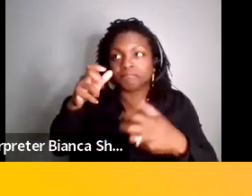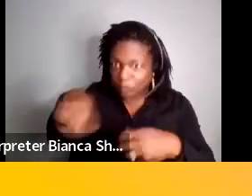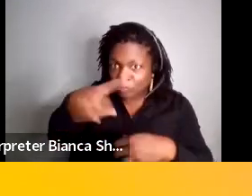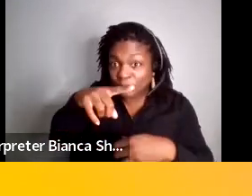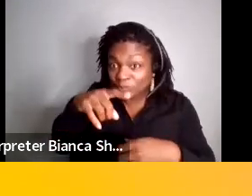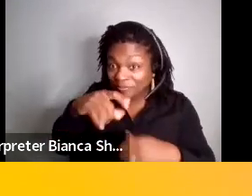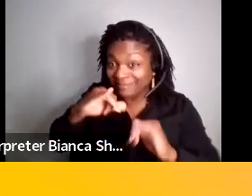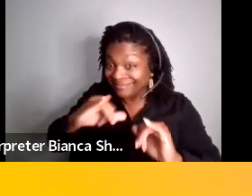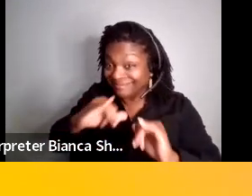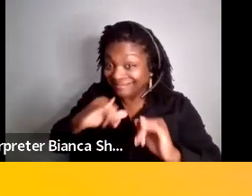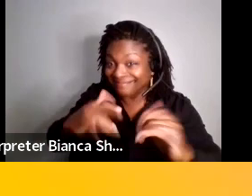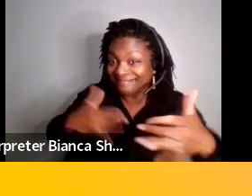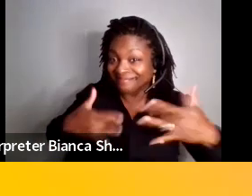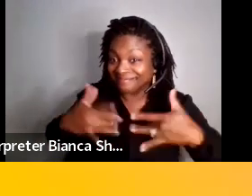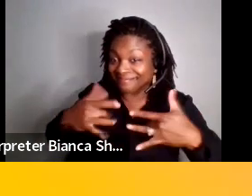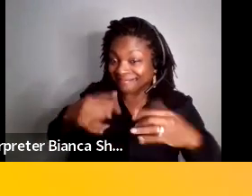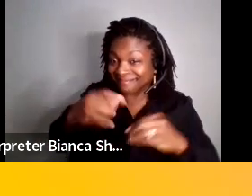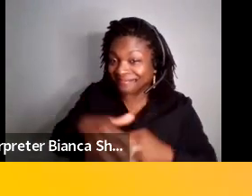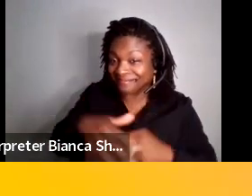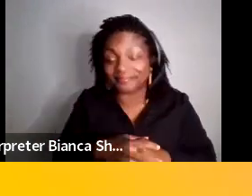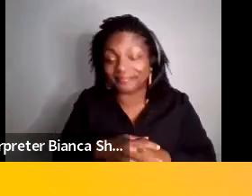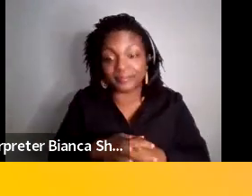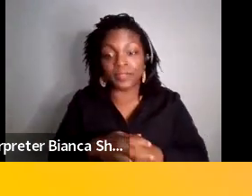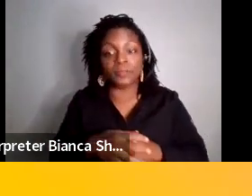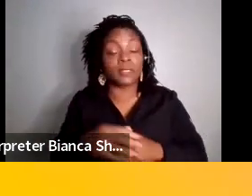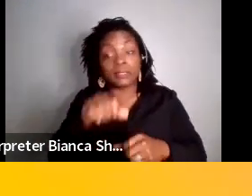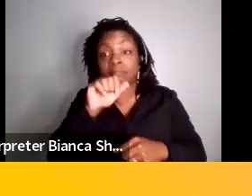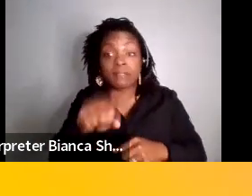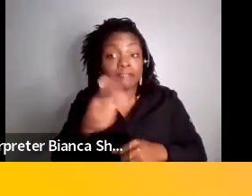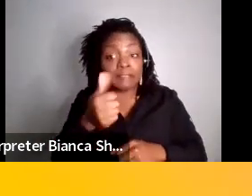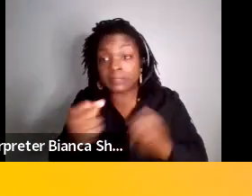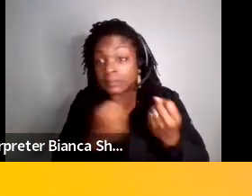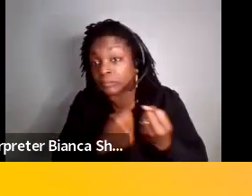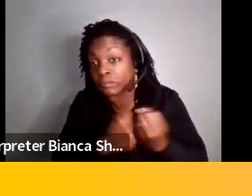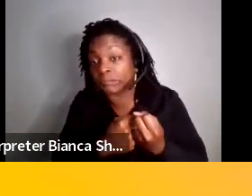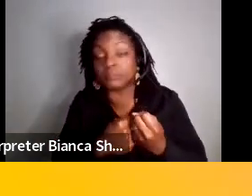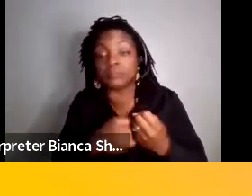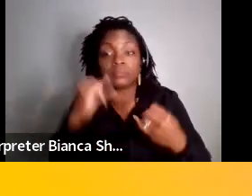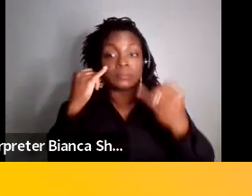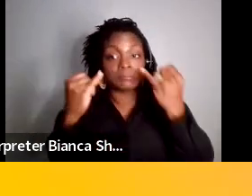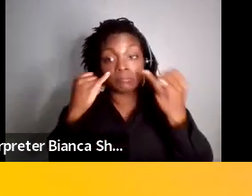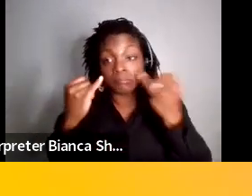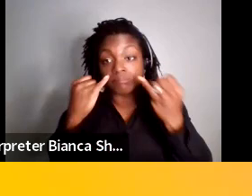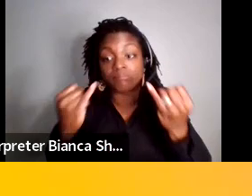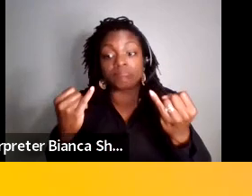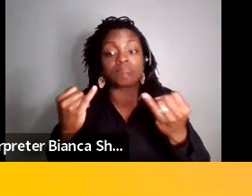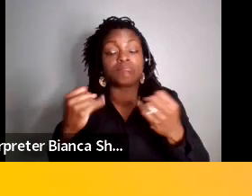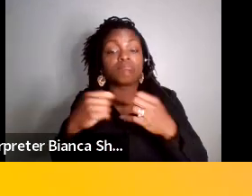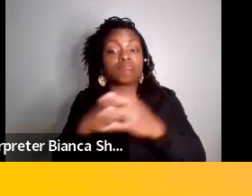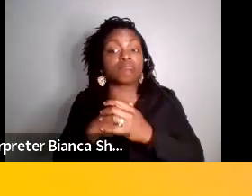And we would love V support or ideas, or you should get from.